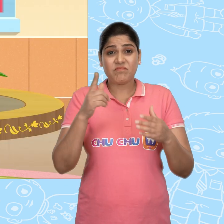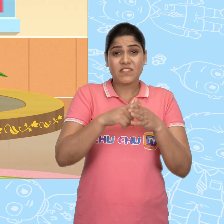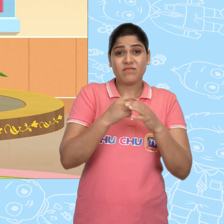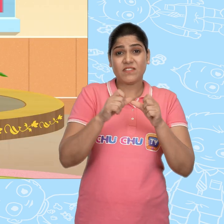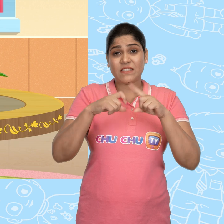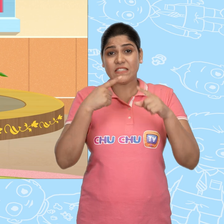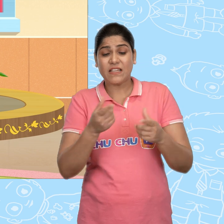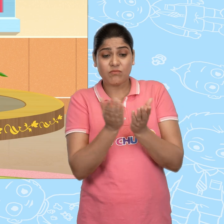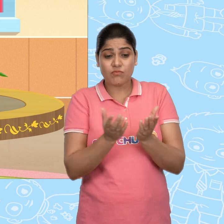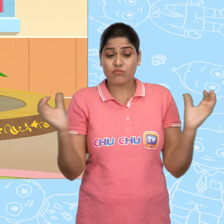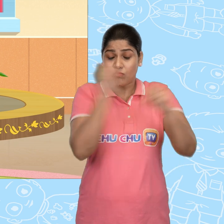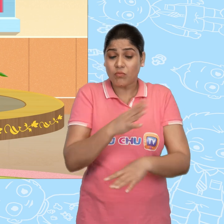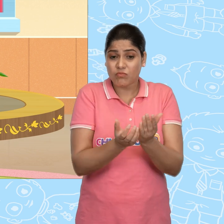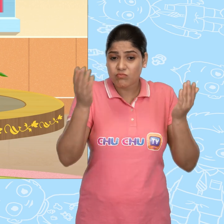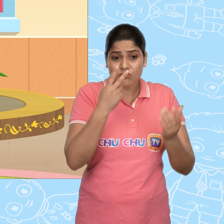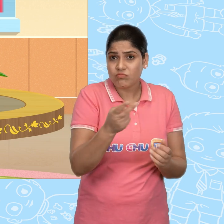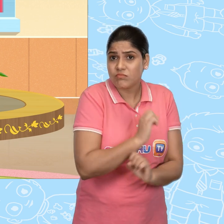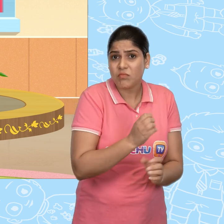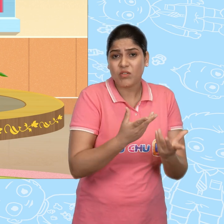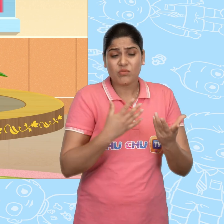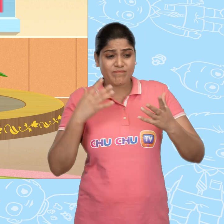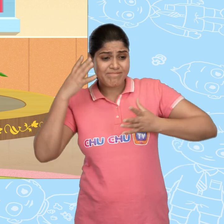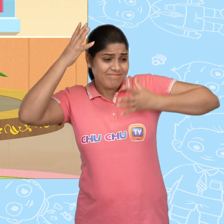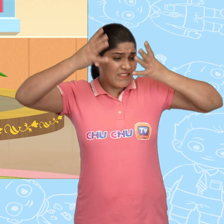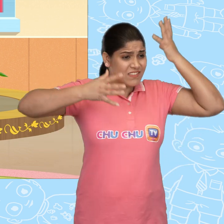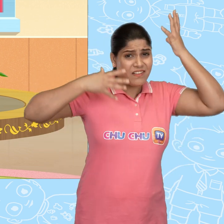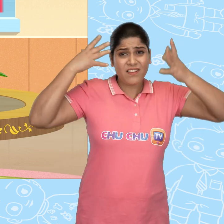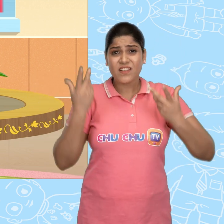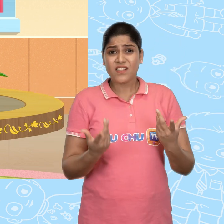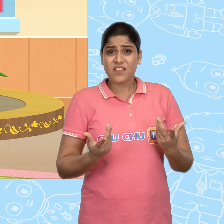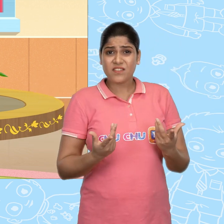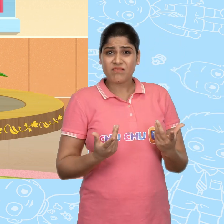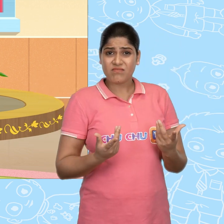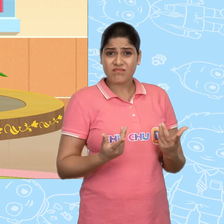When Jack couldn't find the magical bowl, he grew worried. Huh?